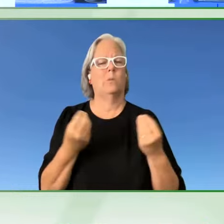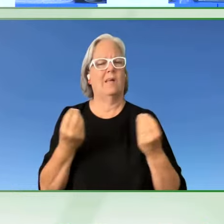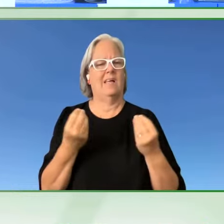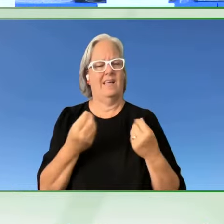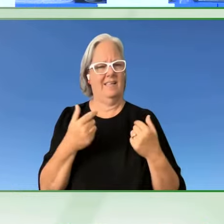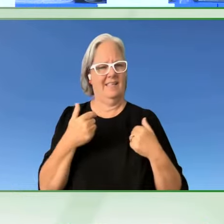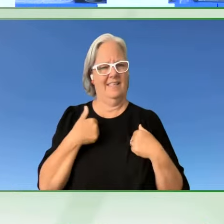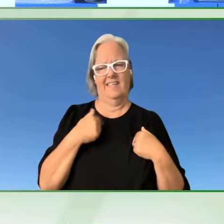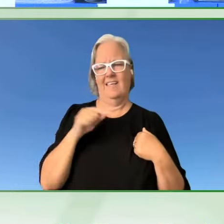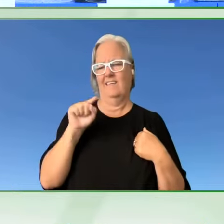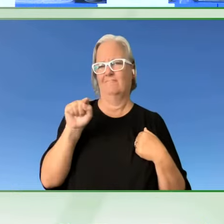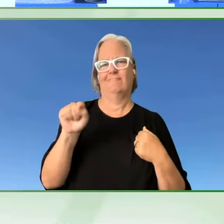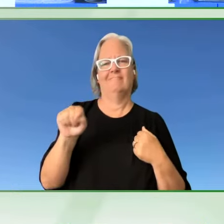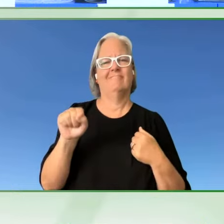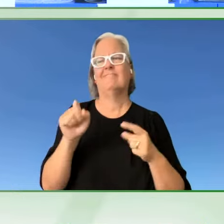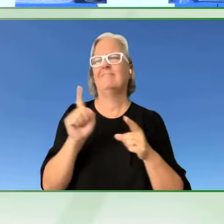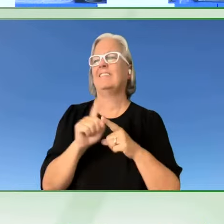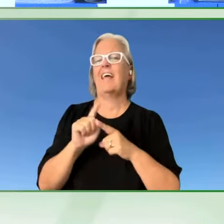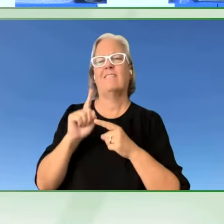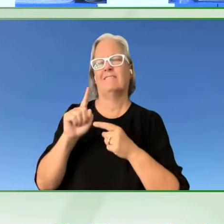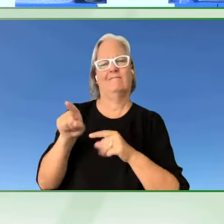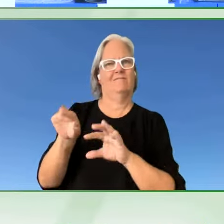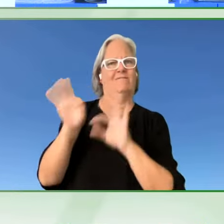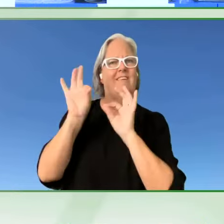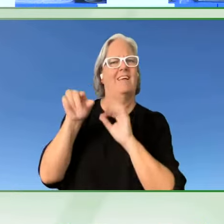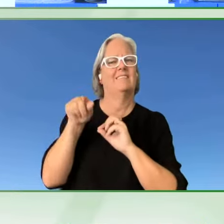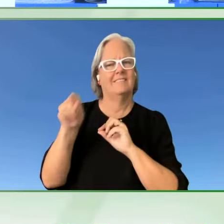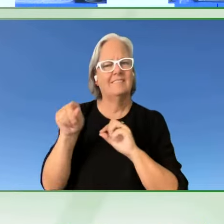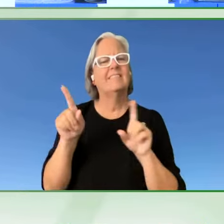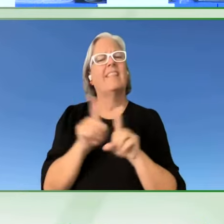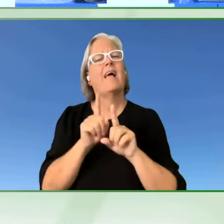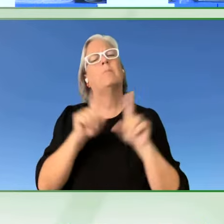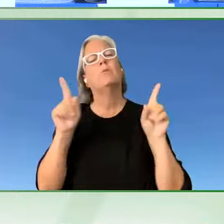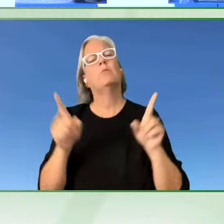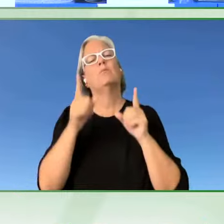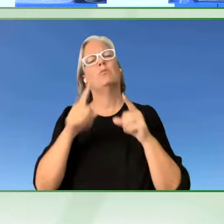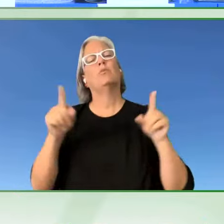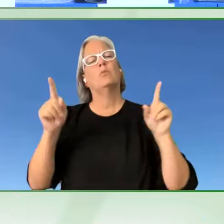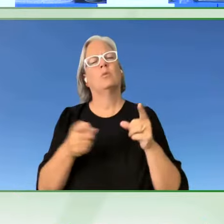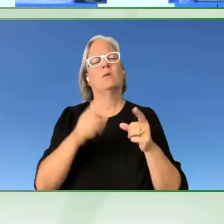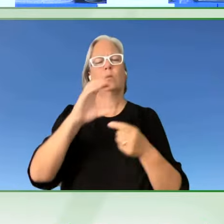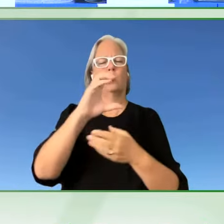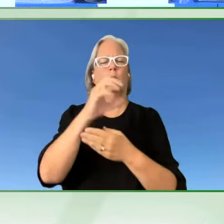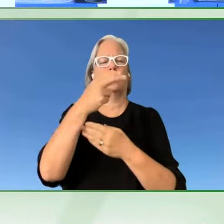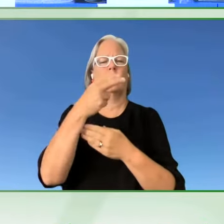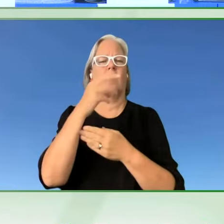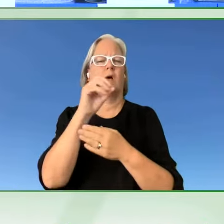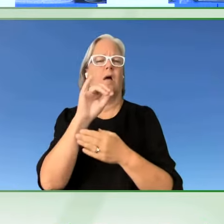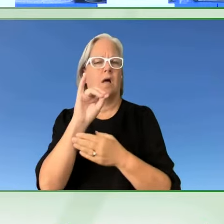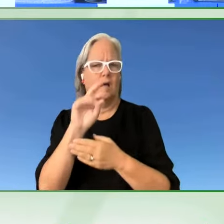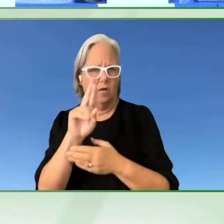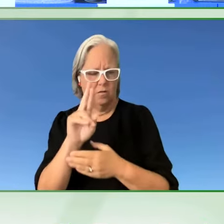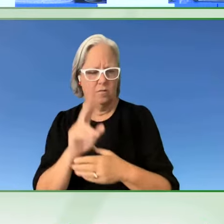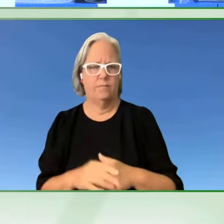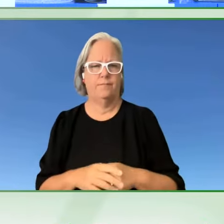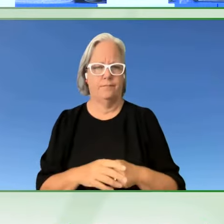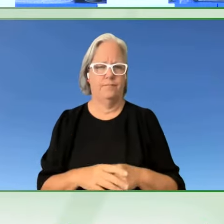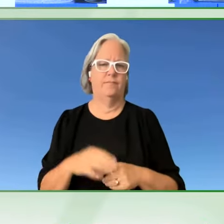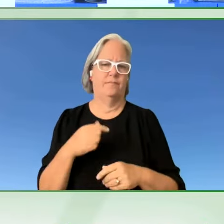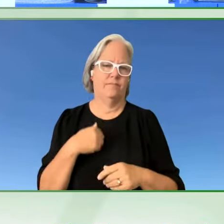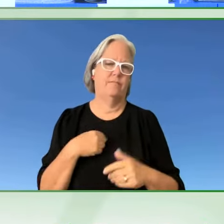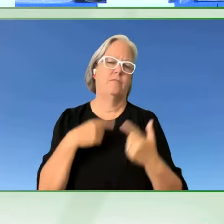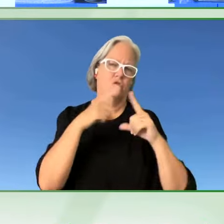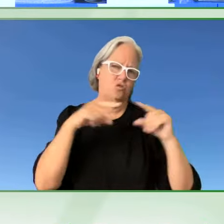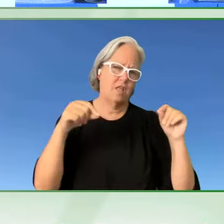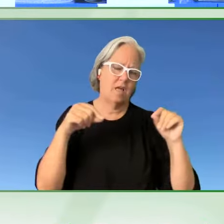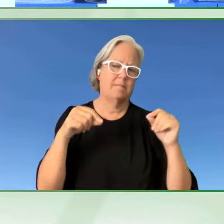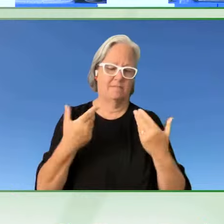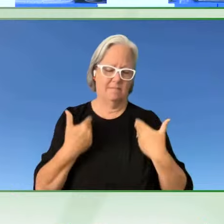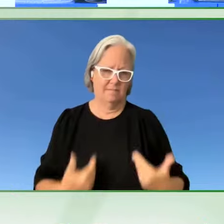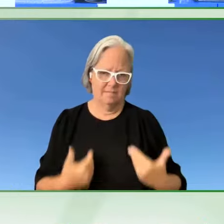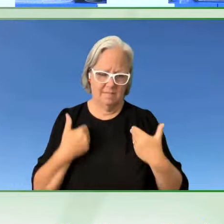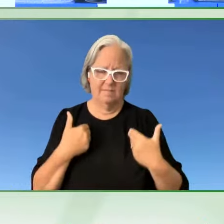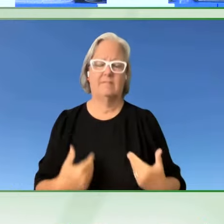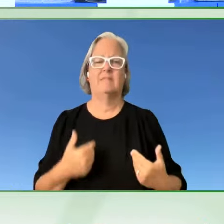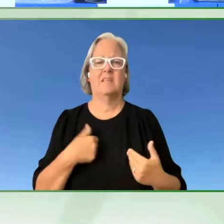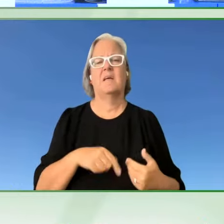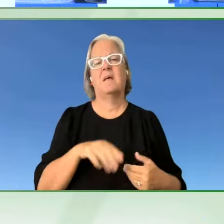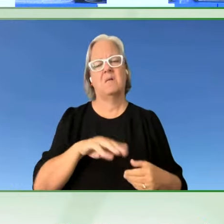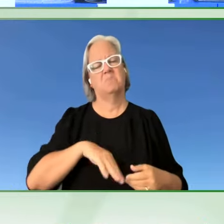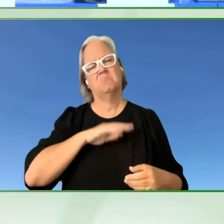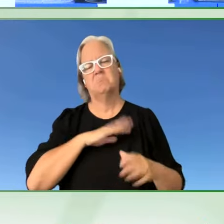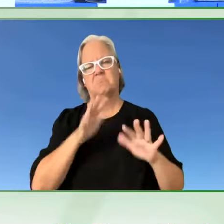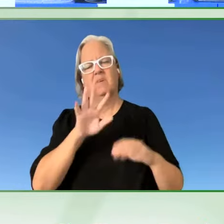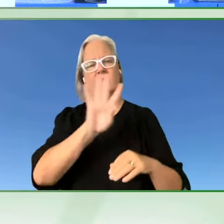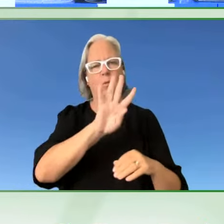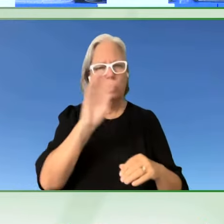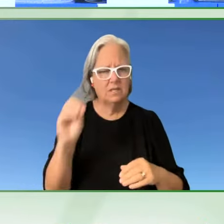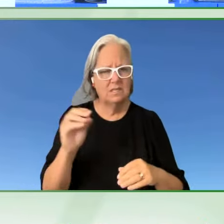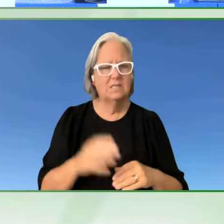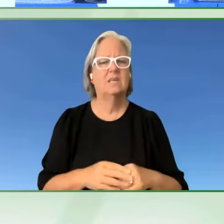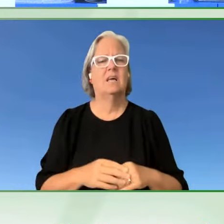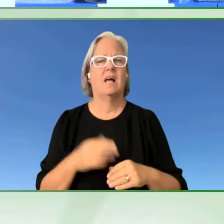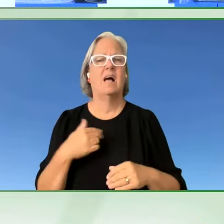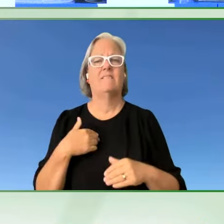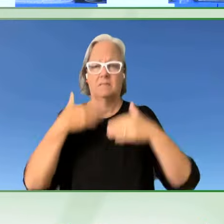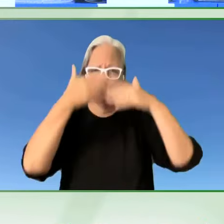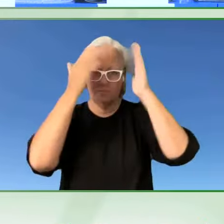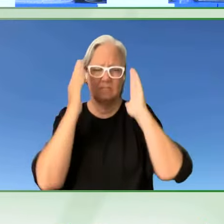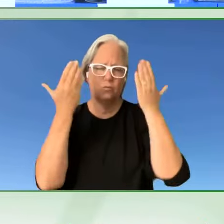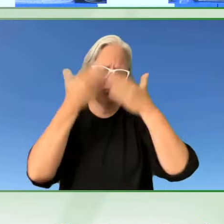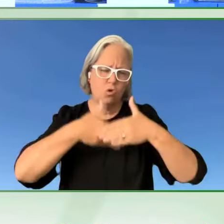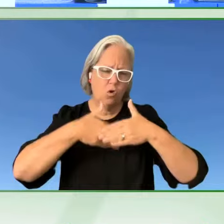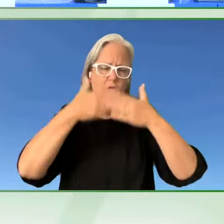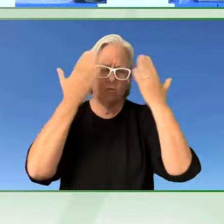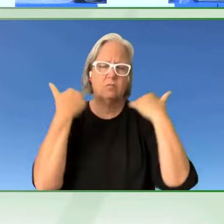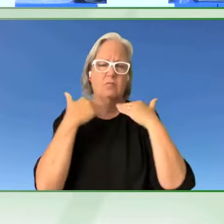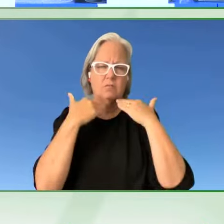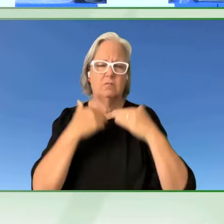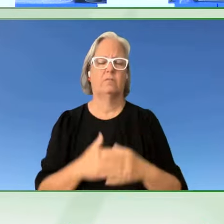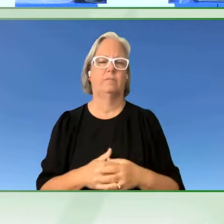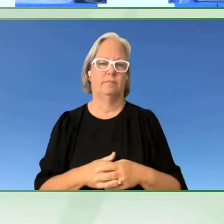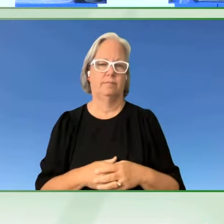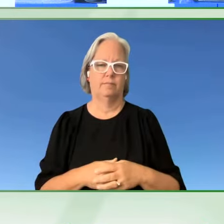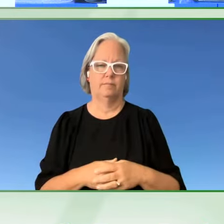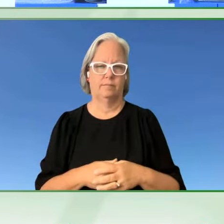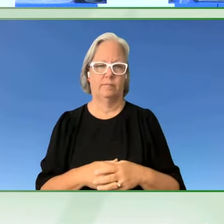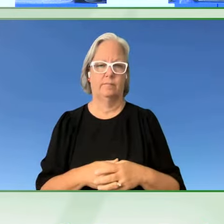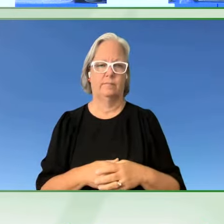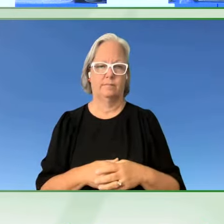However, globally, there is a lack of programs educating all children about disability inclusion.